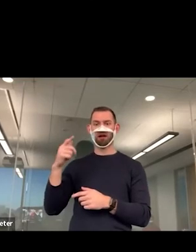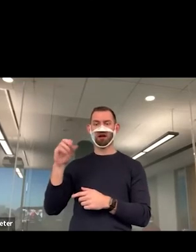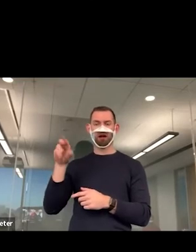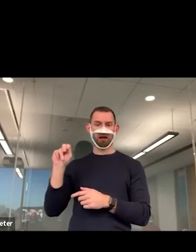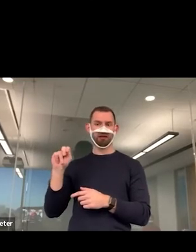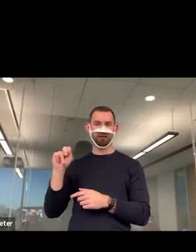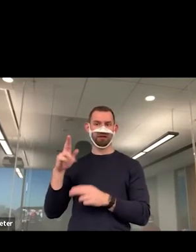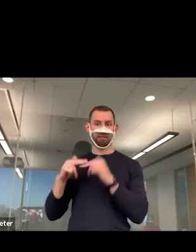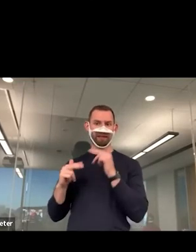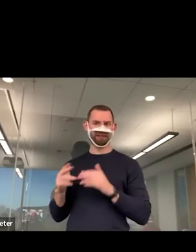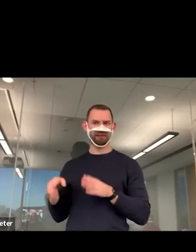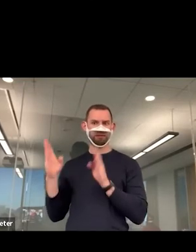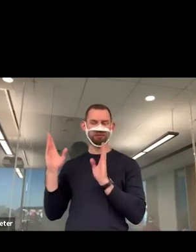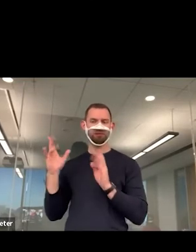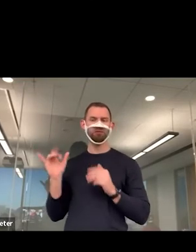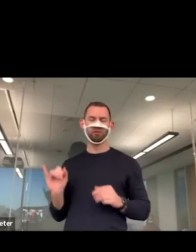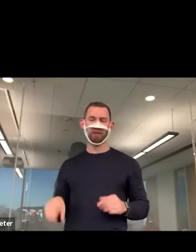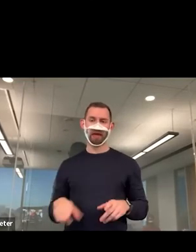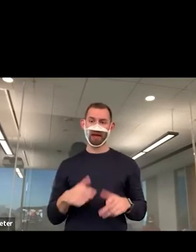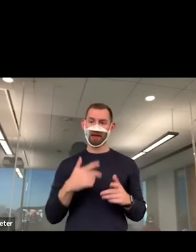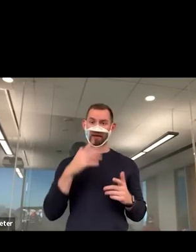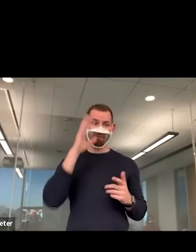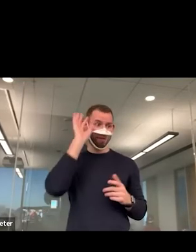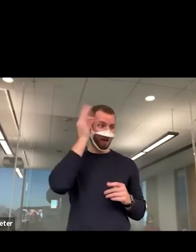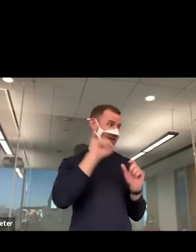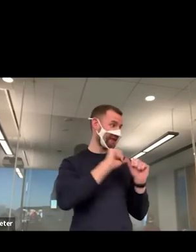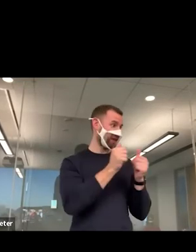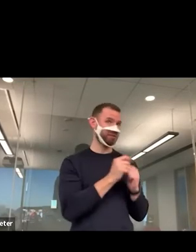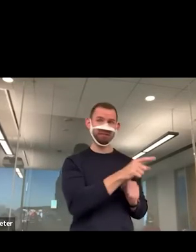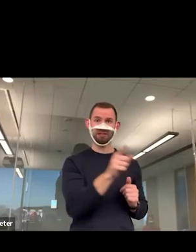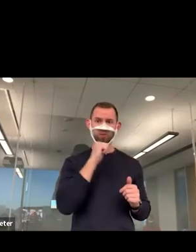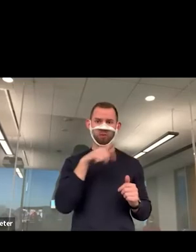no reason for federal agencies that was another thing you'd say to you don't even have to pay for